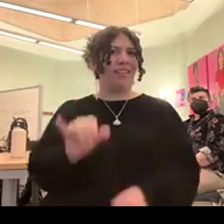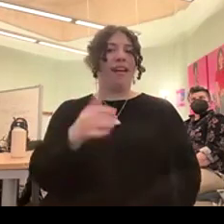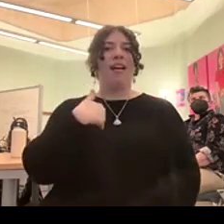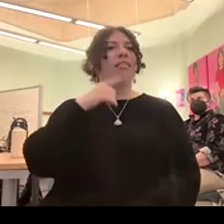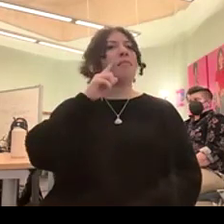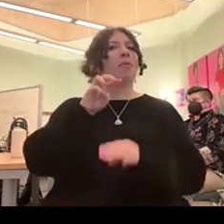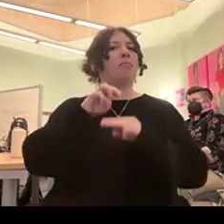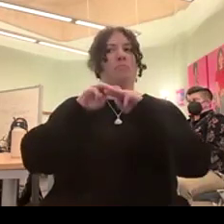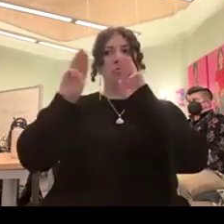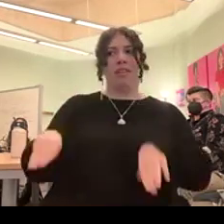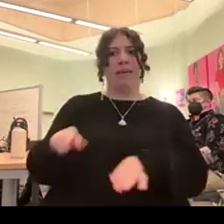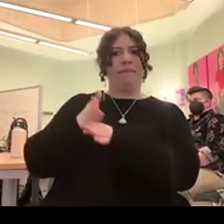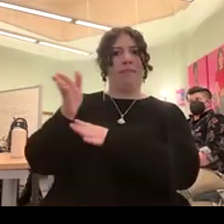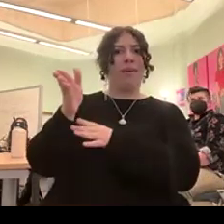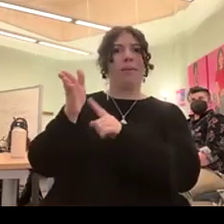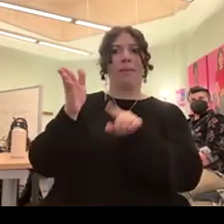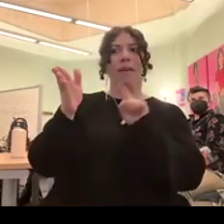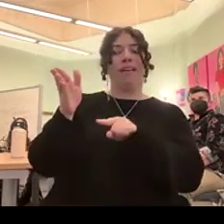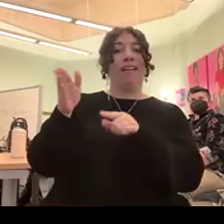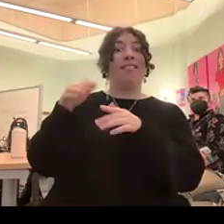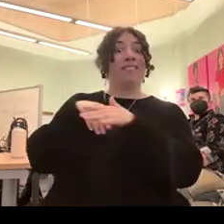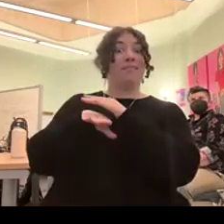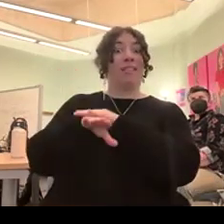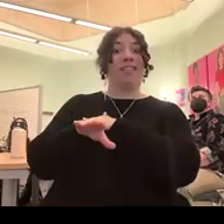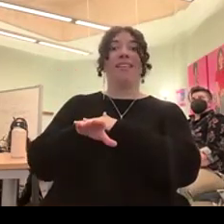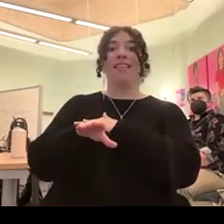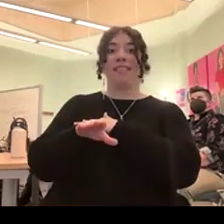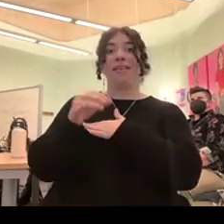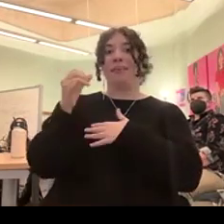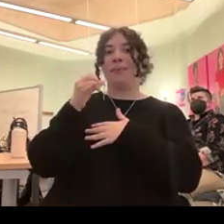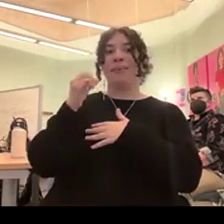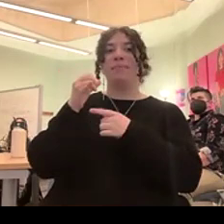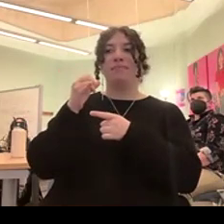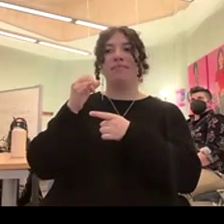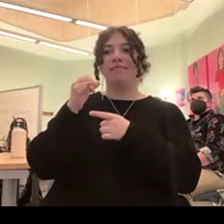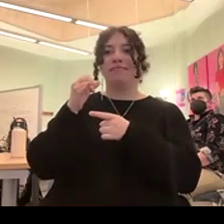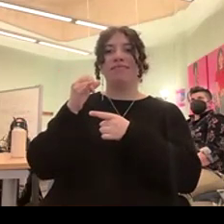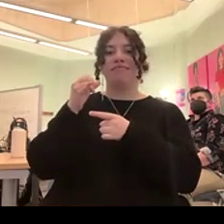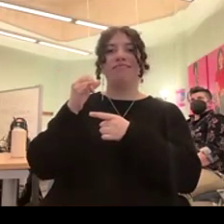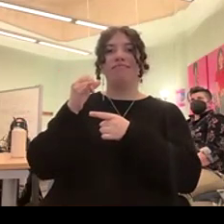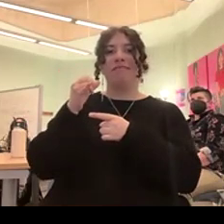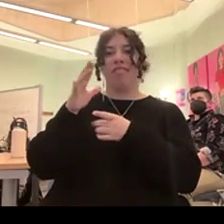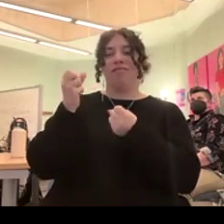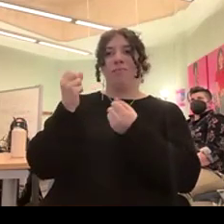I would have. I didn't think about the museum field, but it is a field where accessibility is...